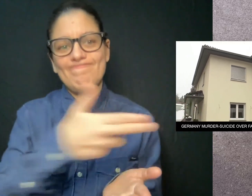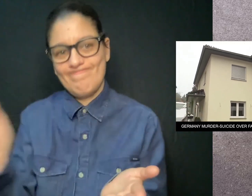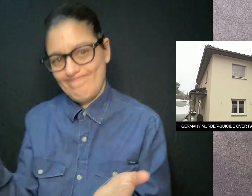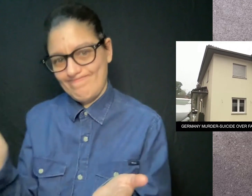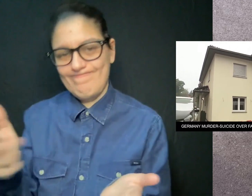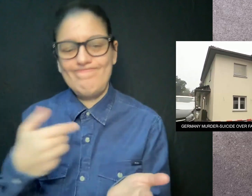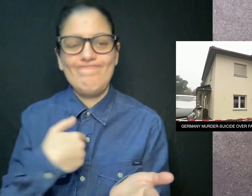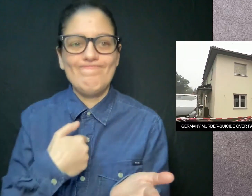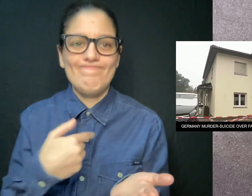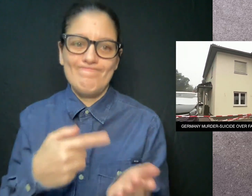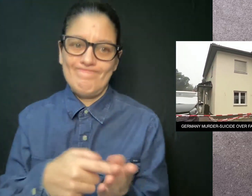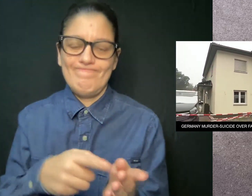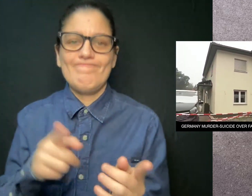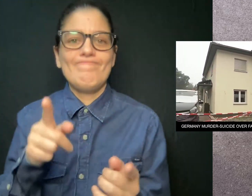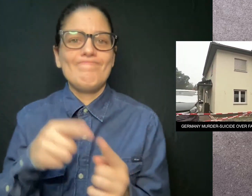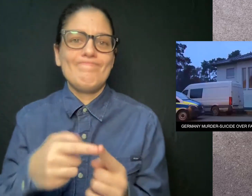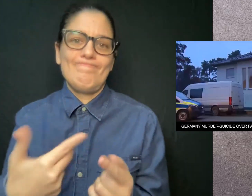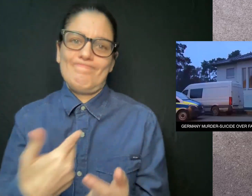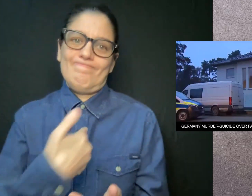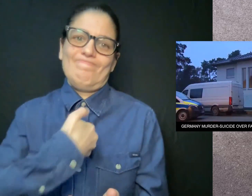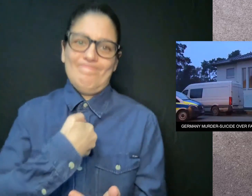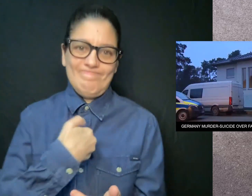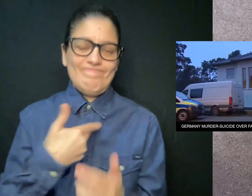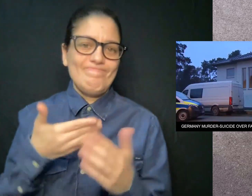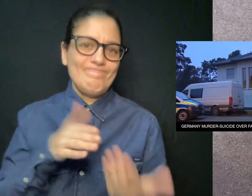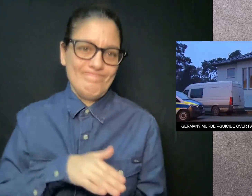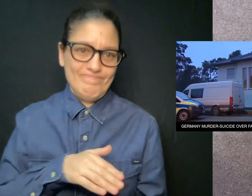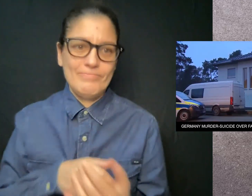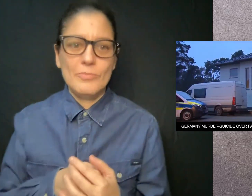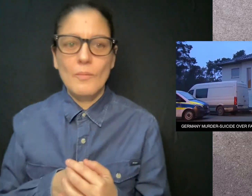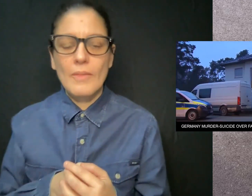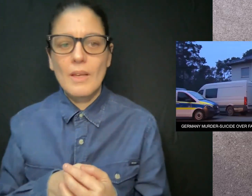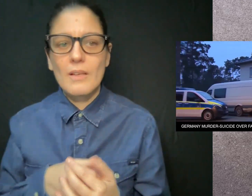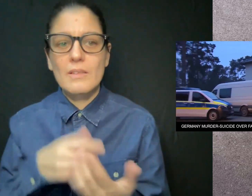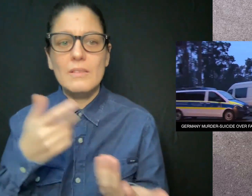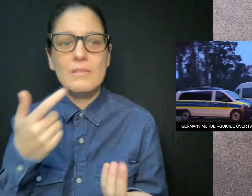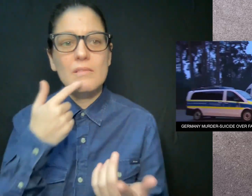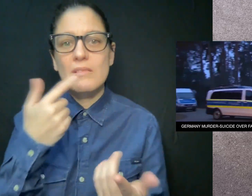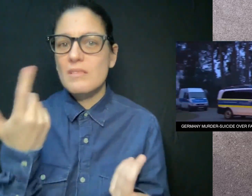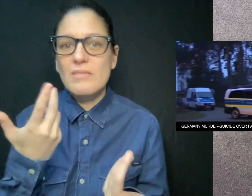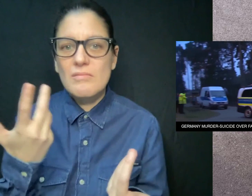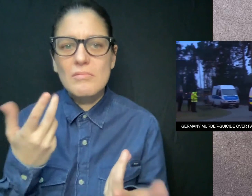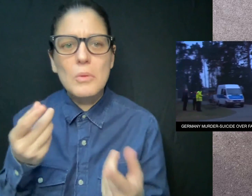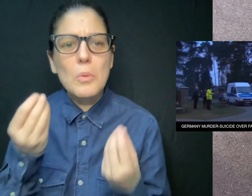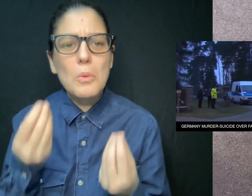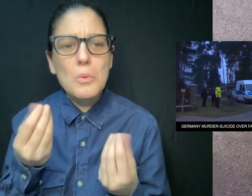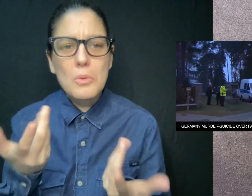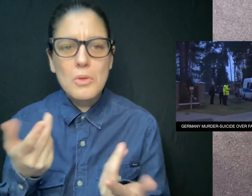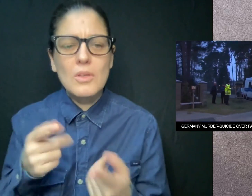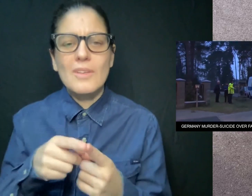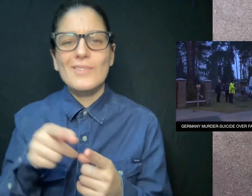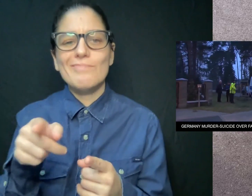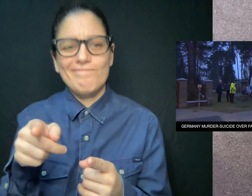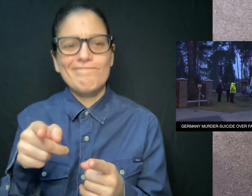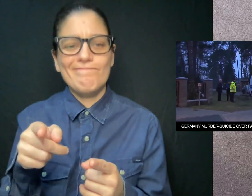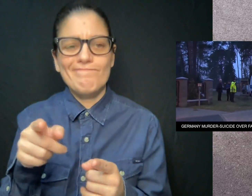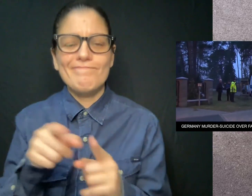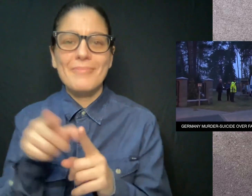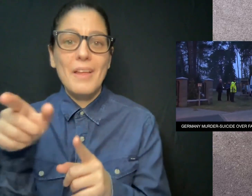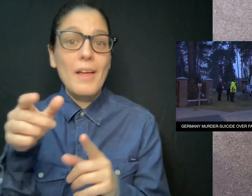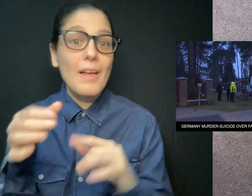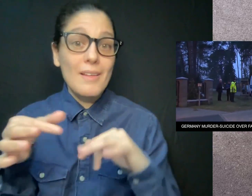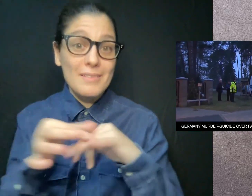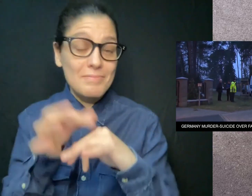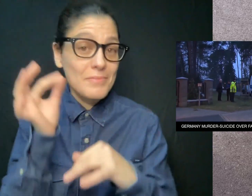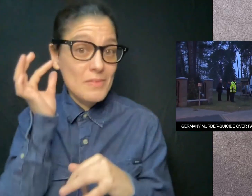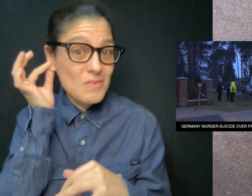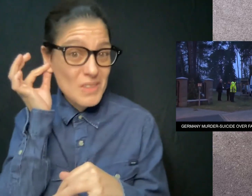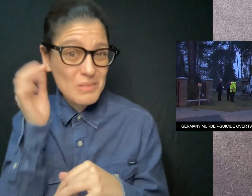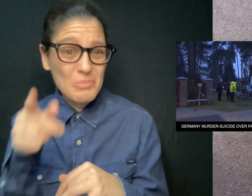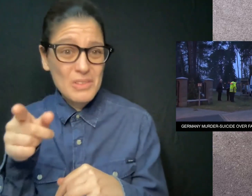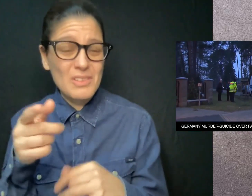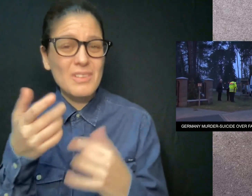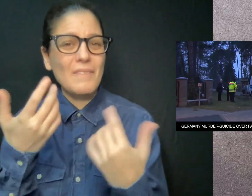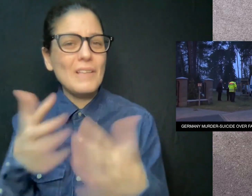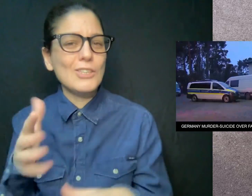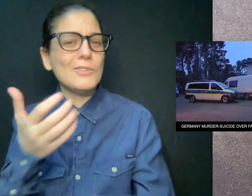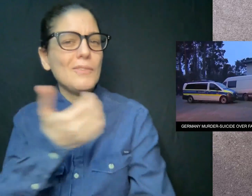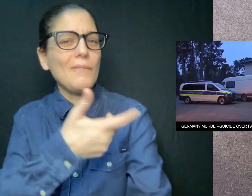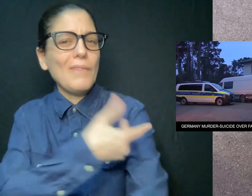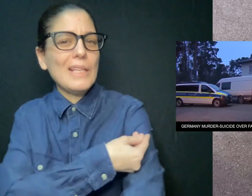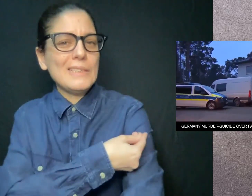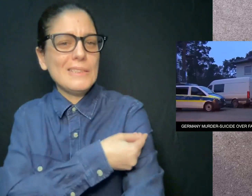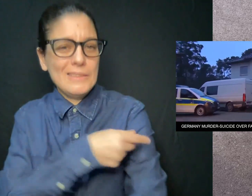and children and would later commit suicide because his wife's employer found out he faked her